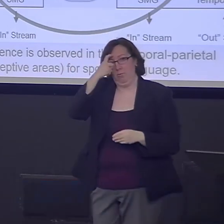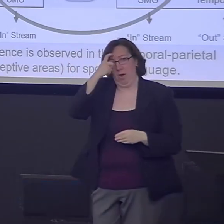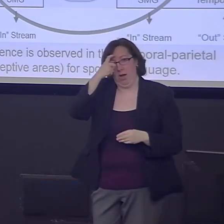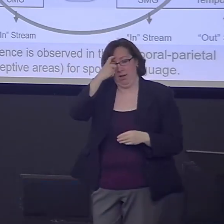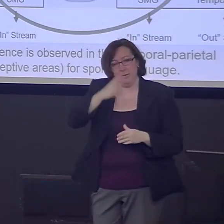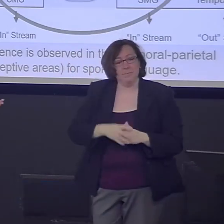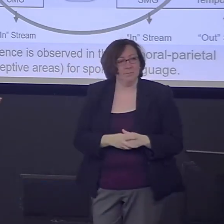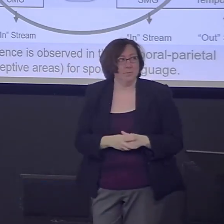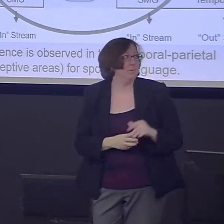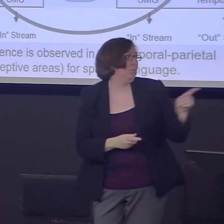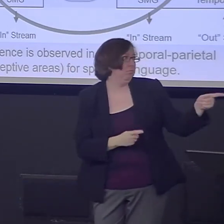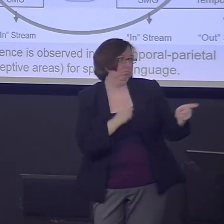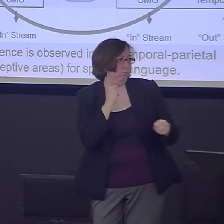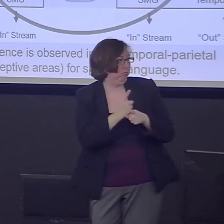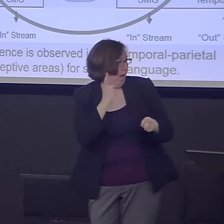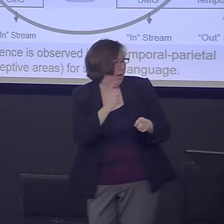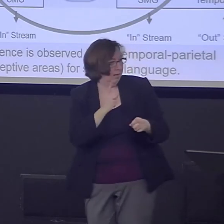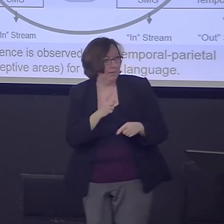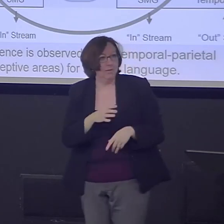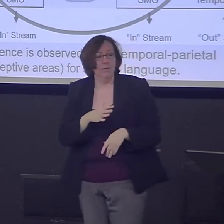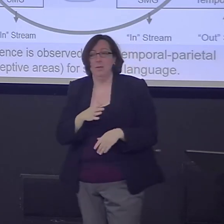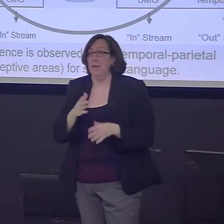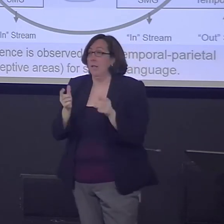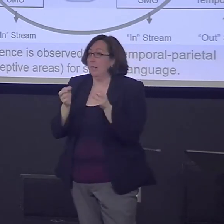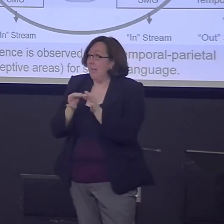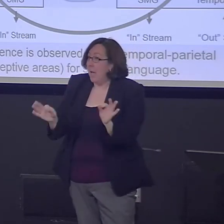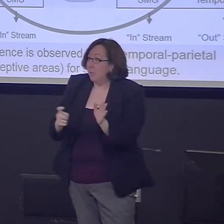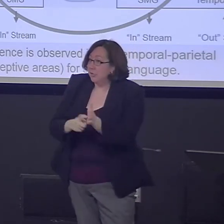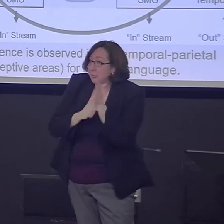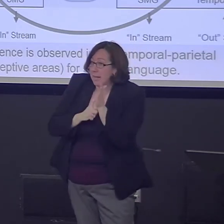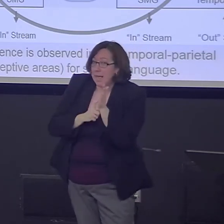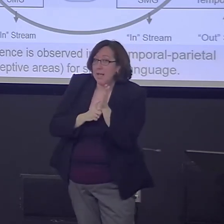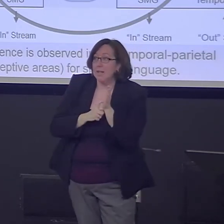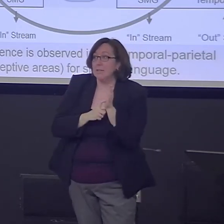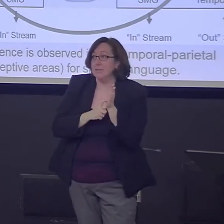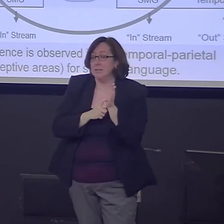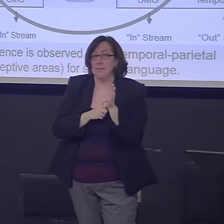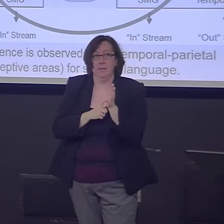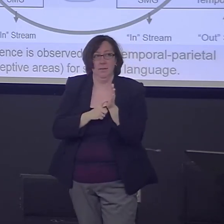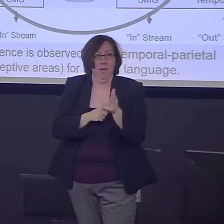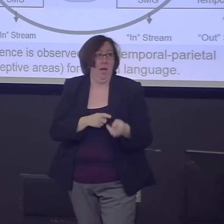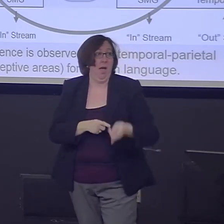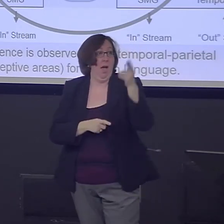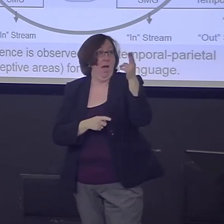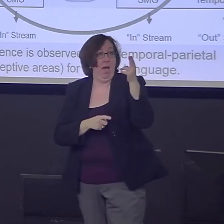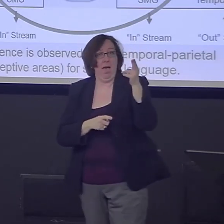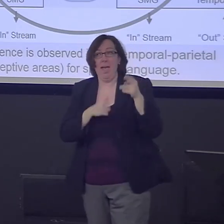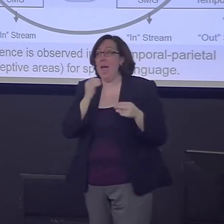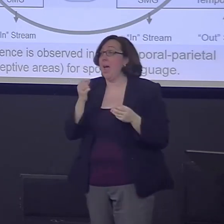you're totally right with demands of the language become as high as multiple modalities both